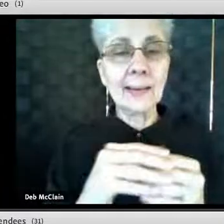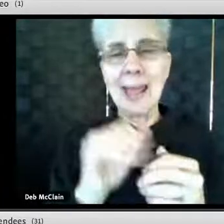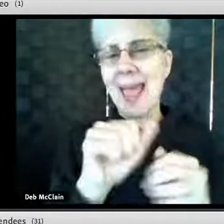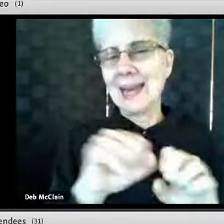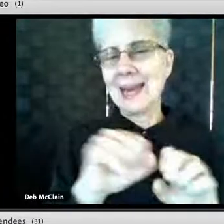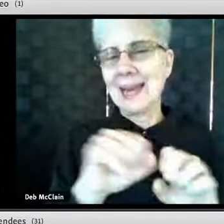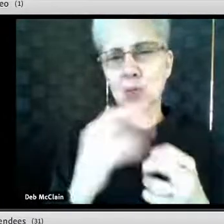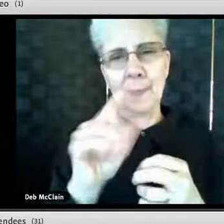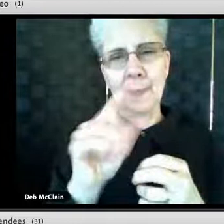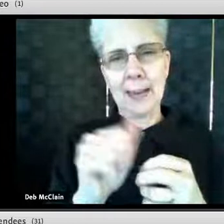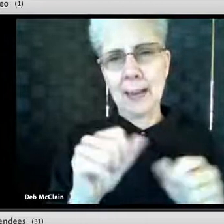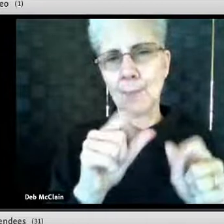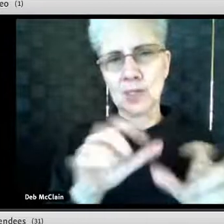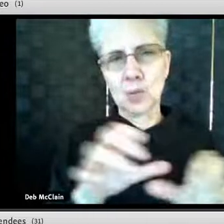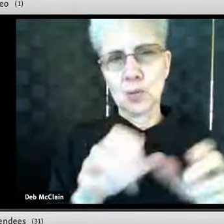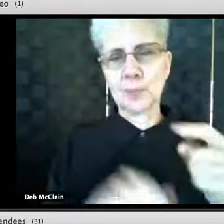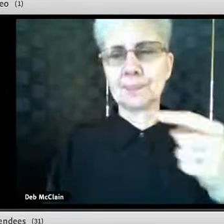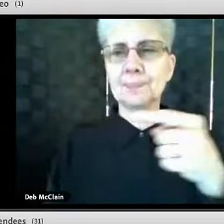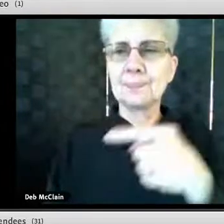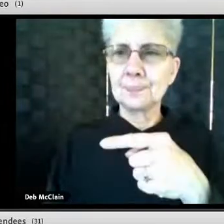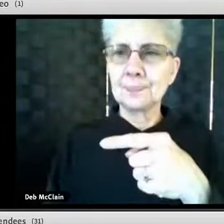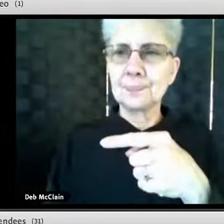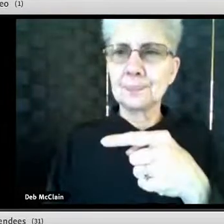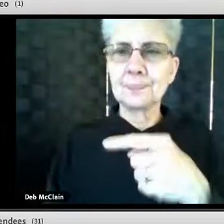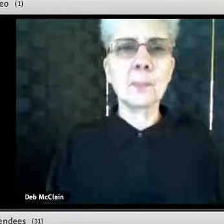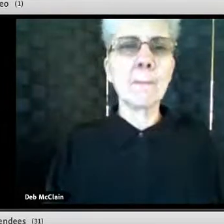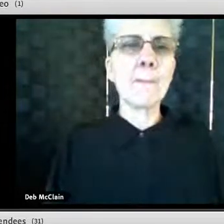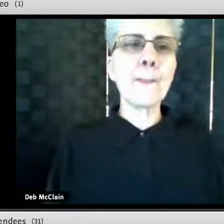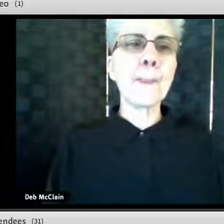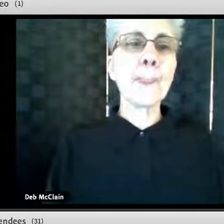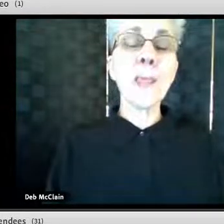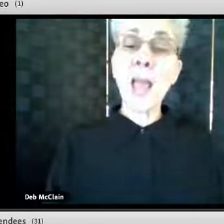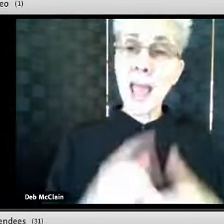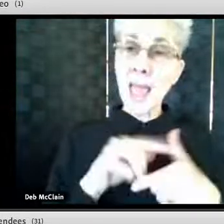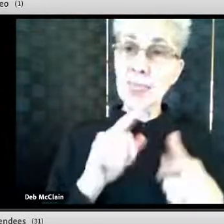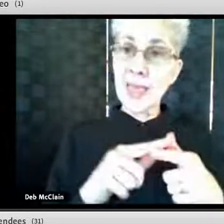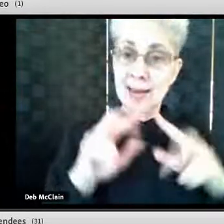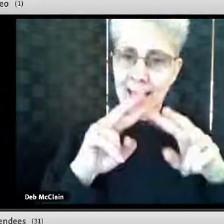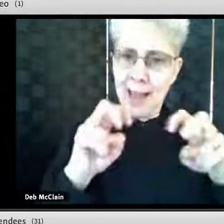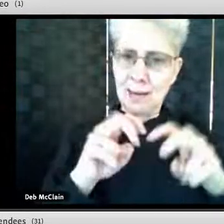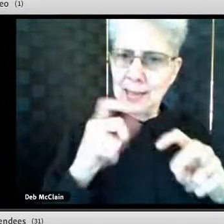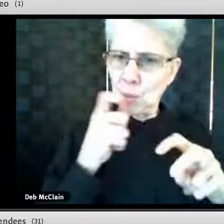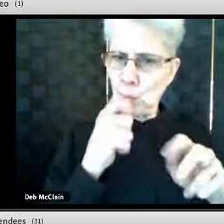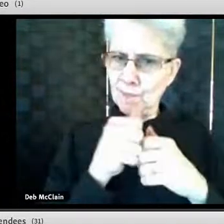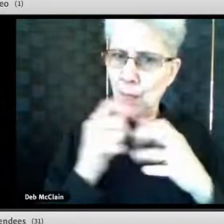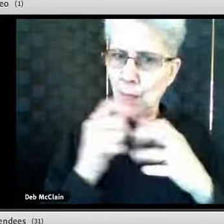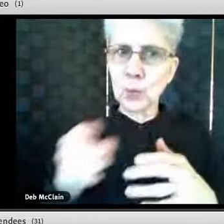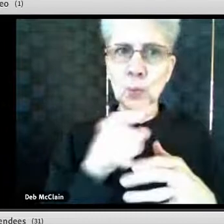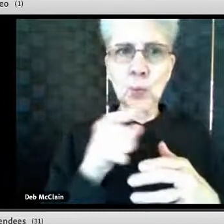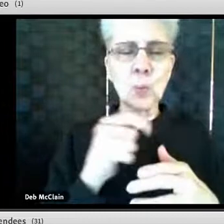You're going to do this with any social media post that you're doing, and then, analyzing your followers,